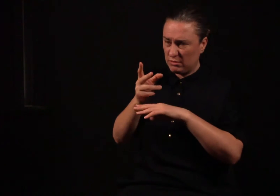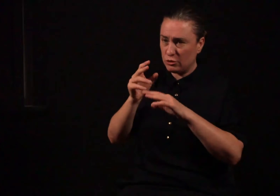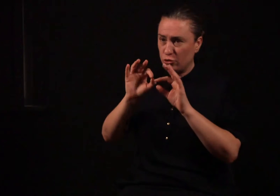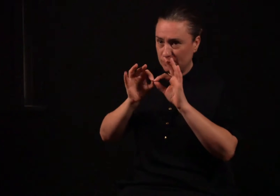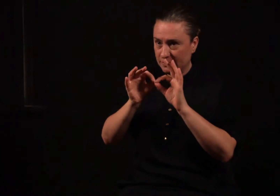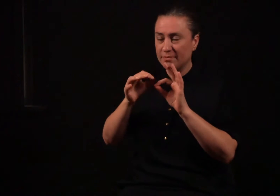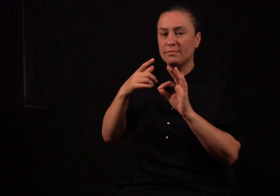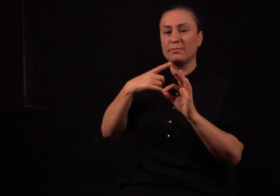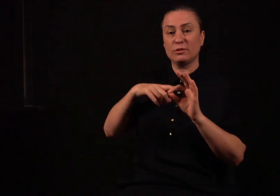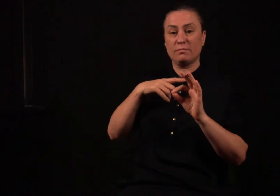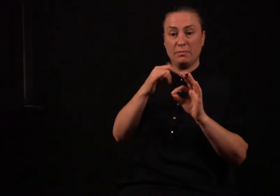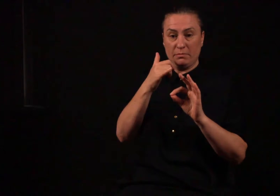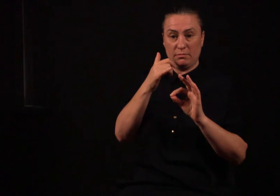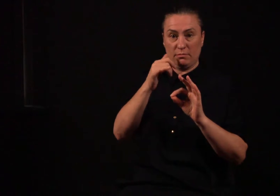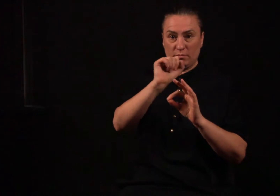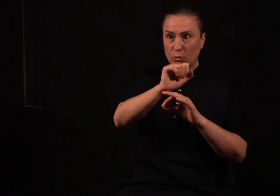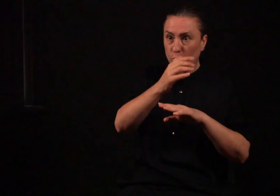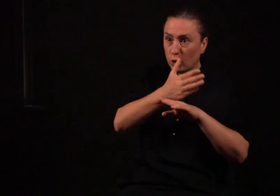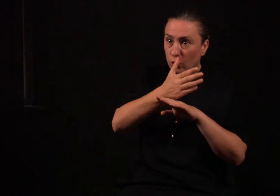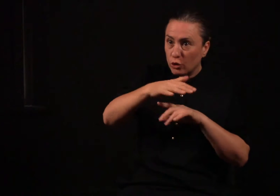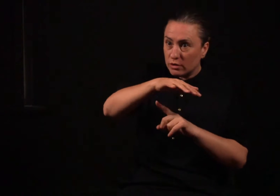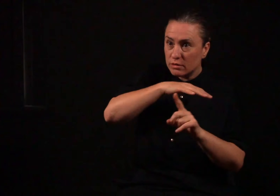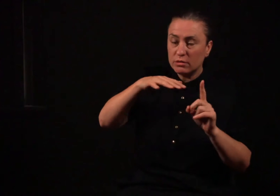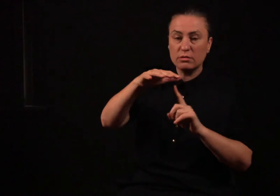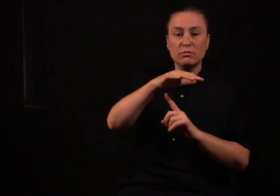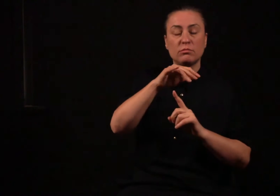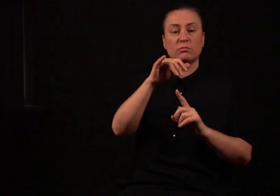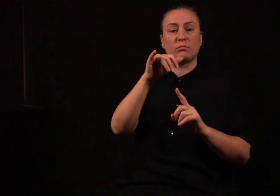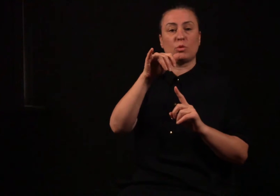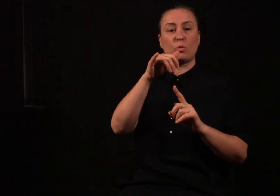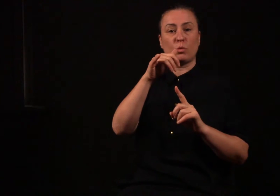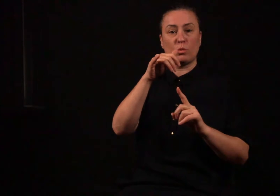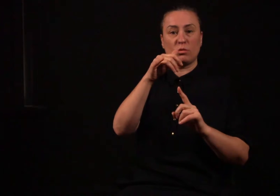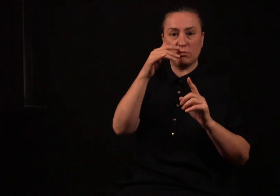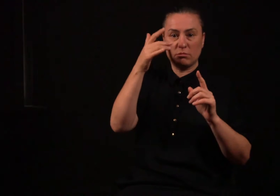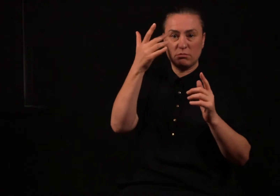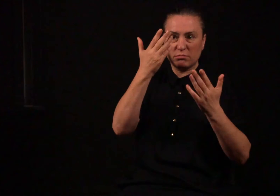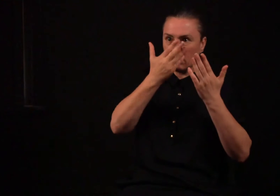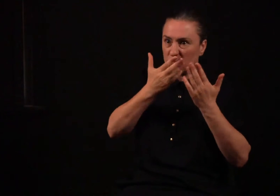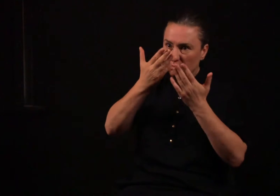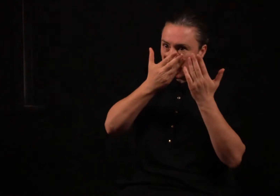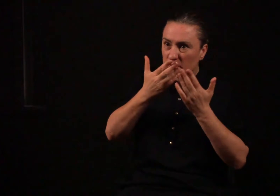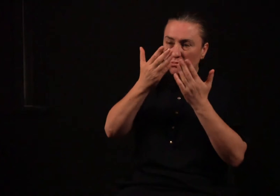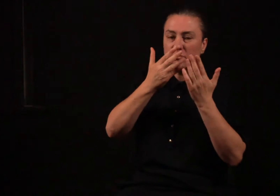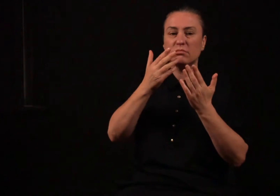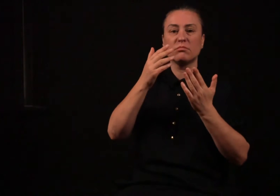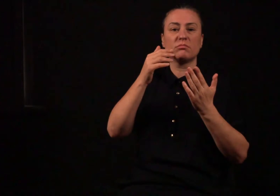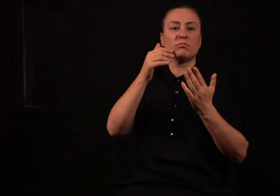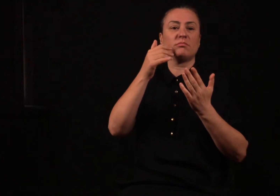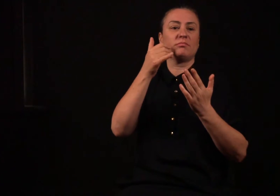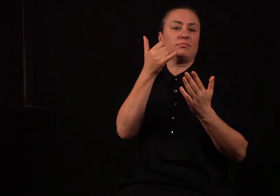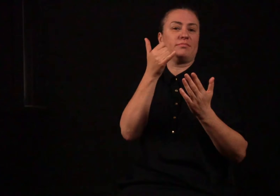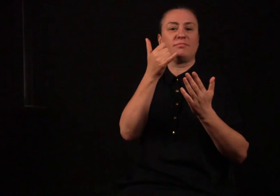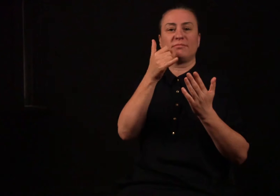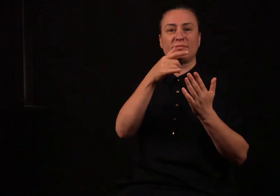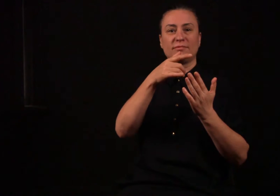does know more than what an interpreter does about the job perhaps it's taking place in their work place, where they study